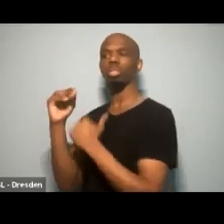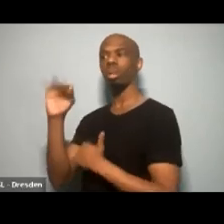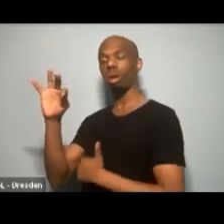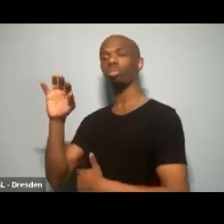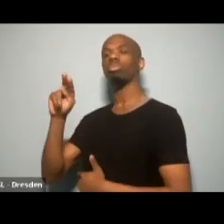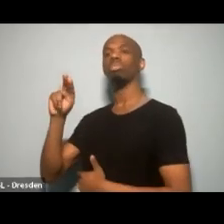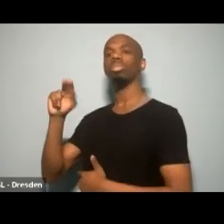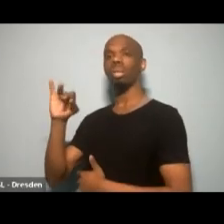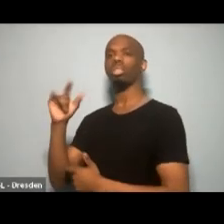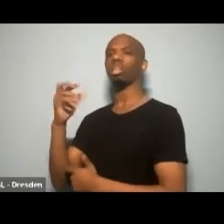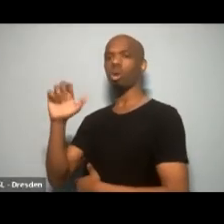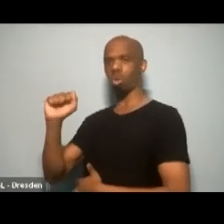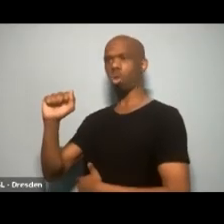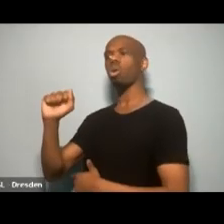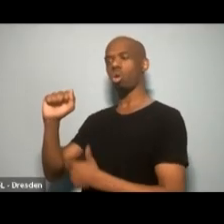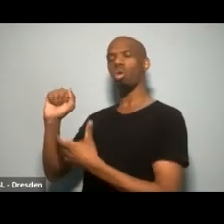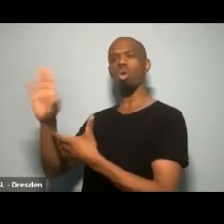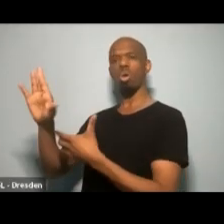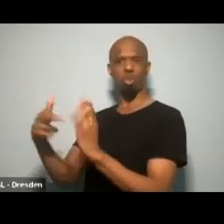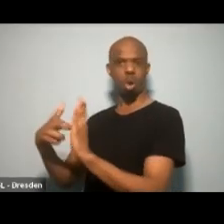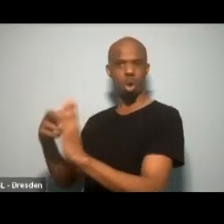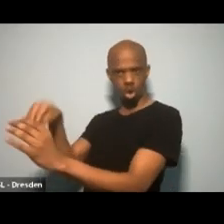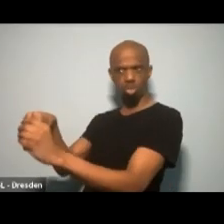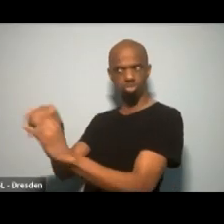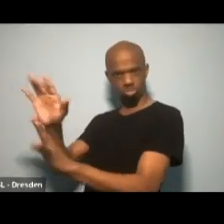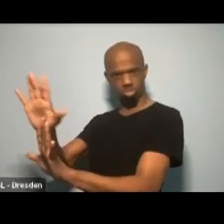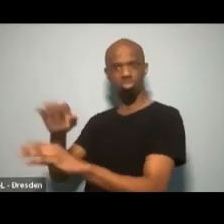And he's also a research affiliate